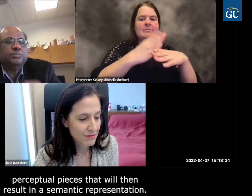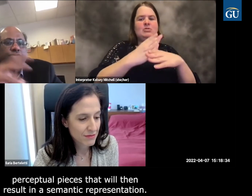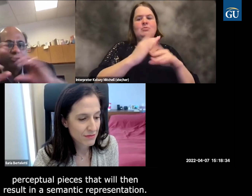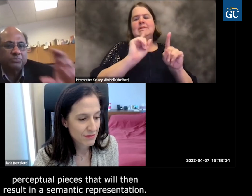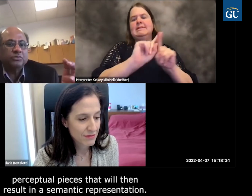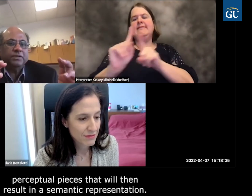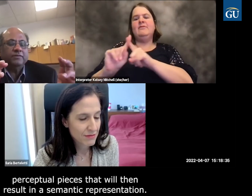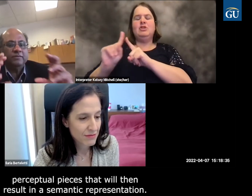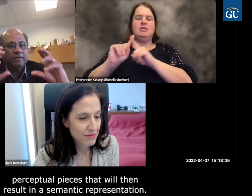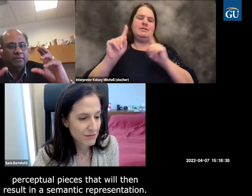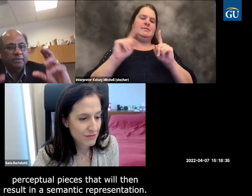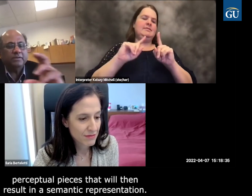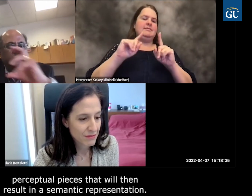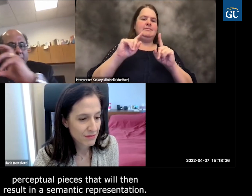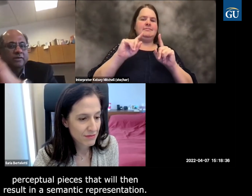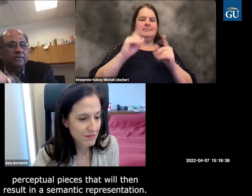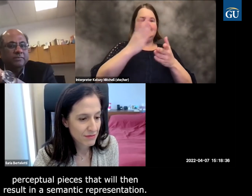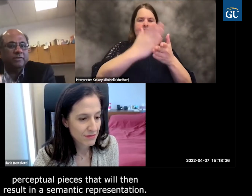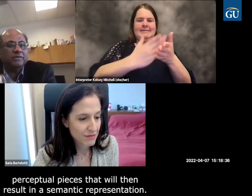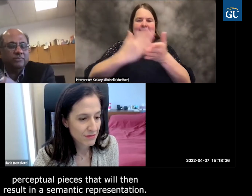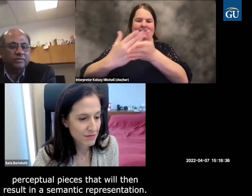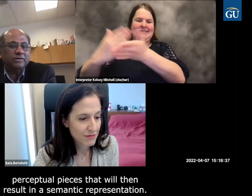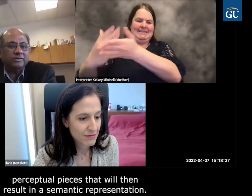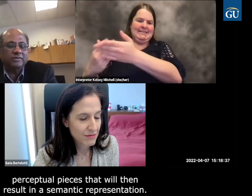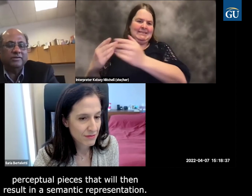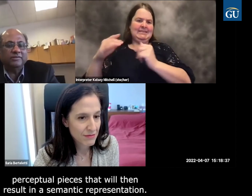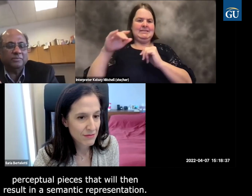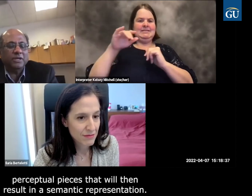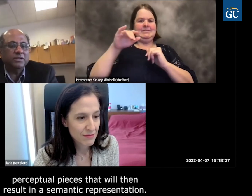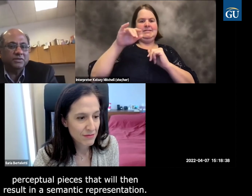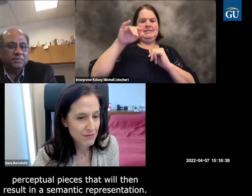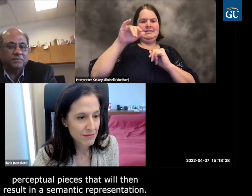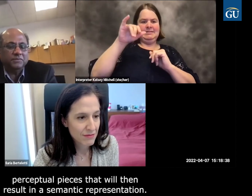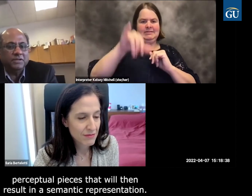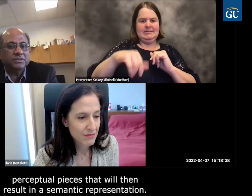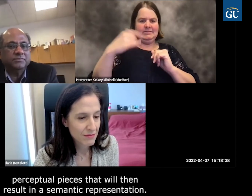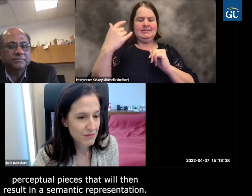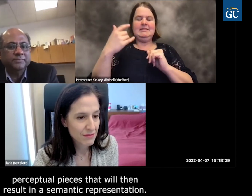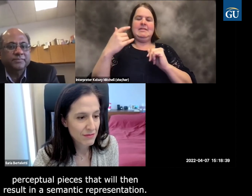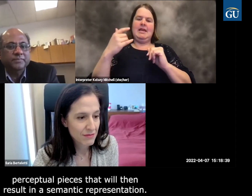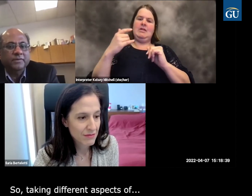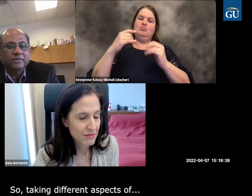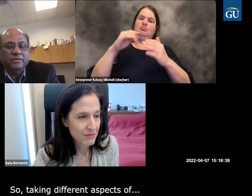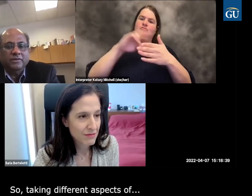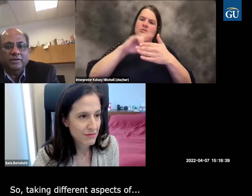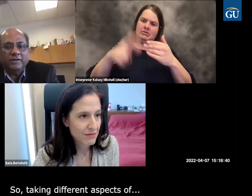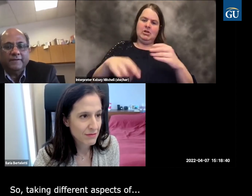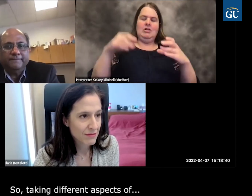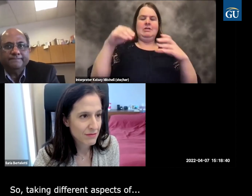perceptual pieces that build then result in a semantic representation